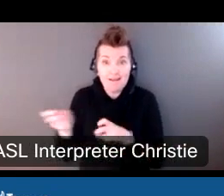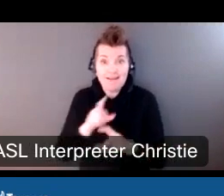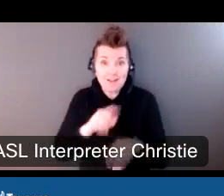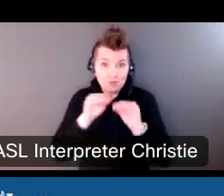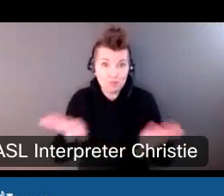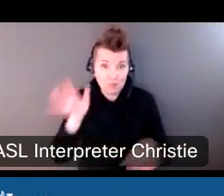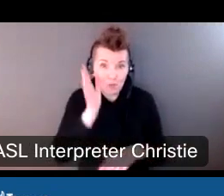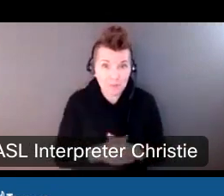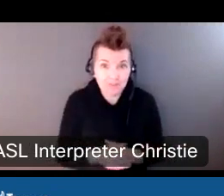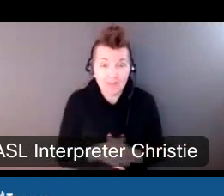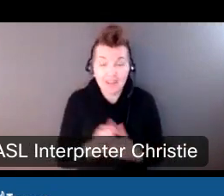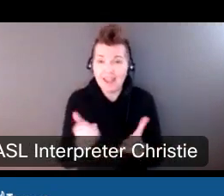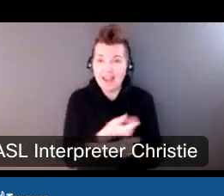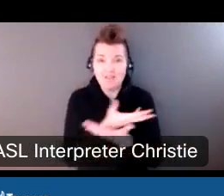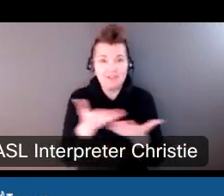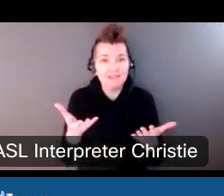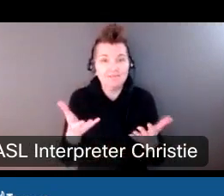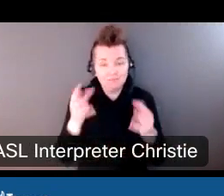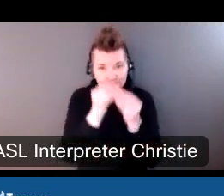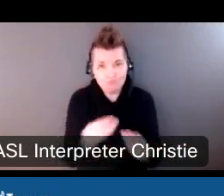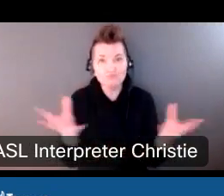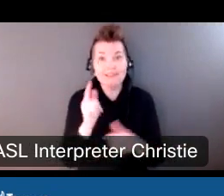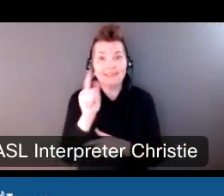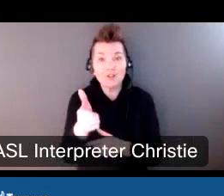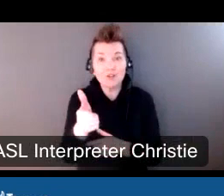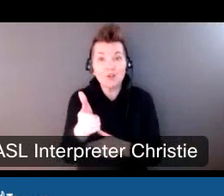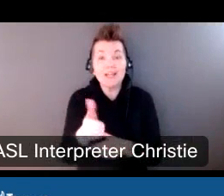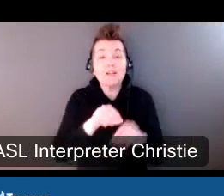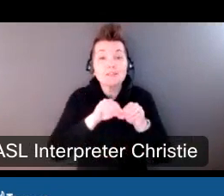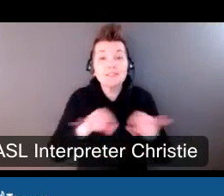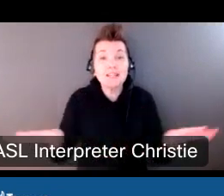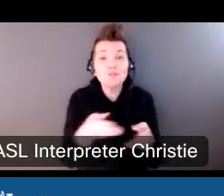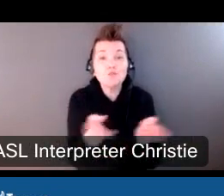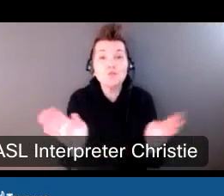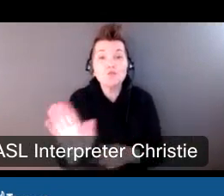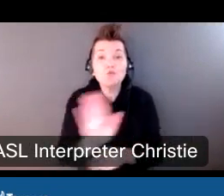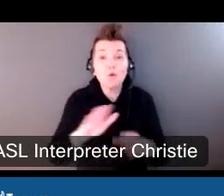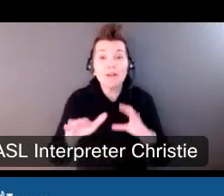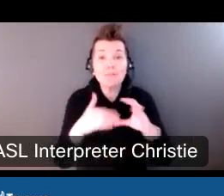be shared to the email address you provided upon entering this virtual meeting room. If you'd like future communication